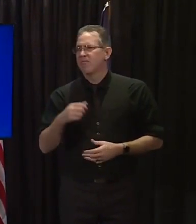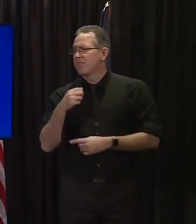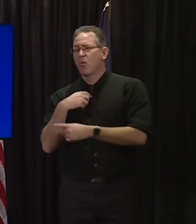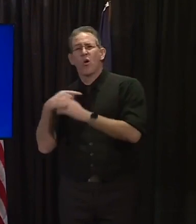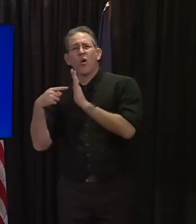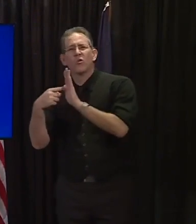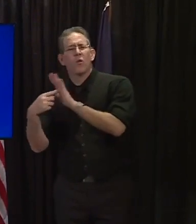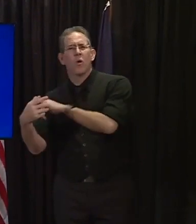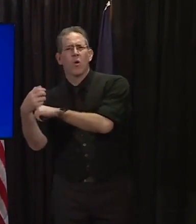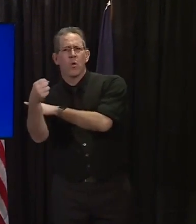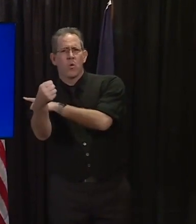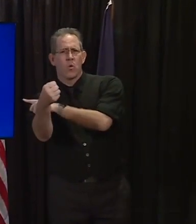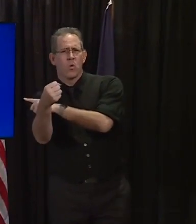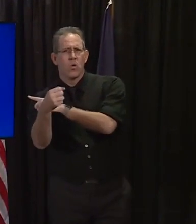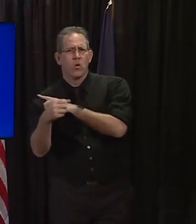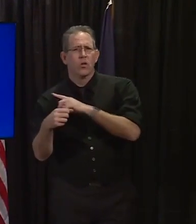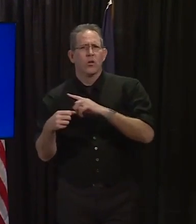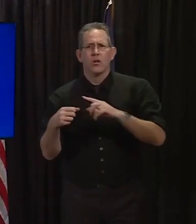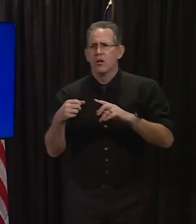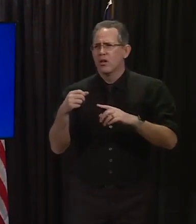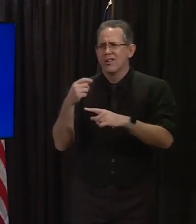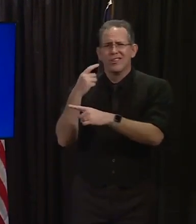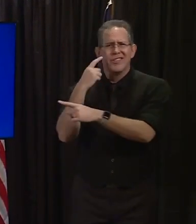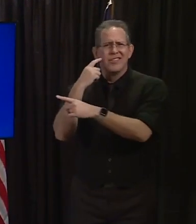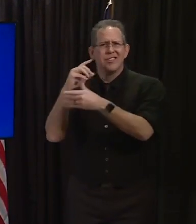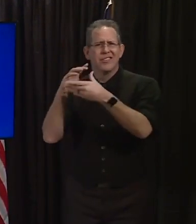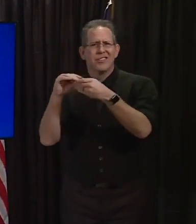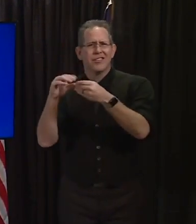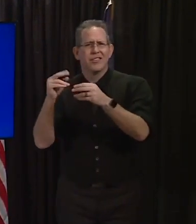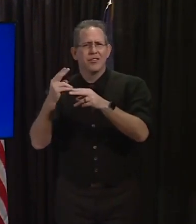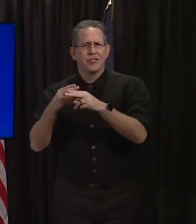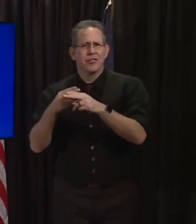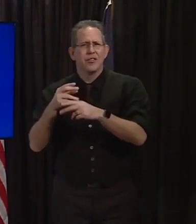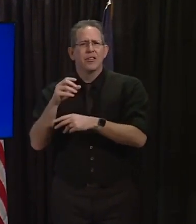Secretary Samuelson left off When it comes to insurance. The federal